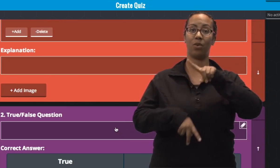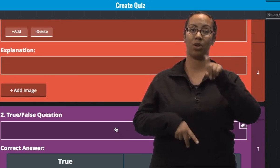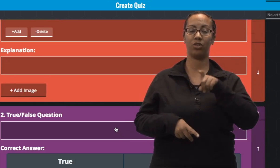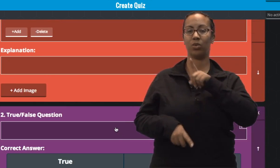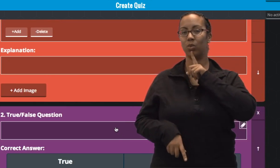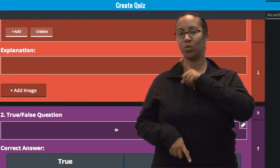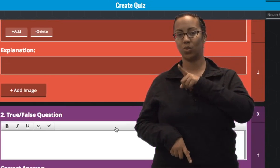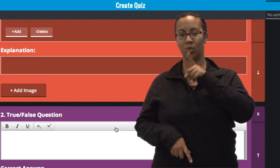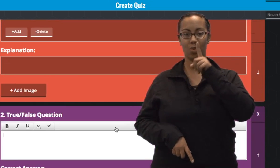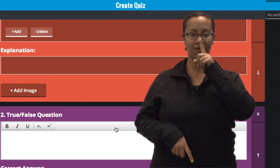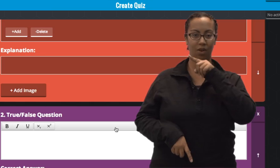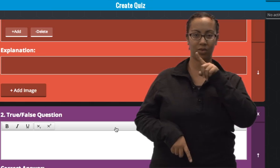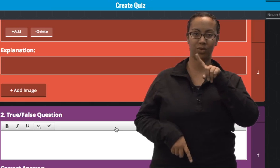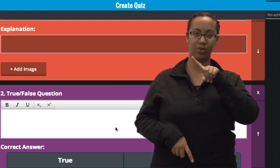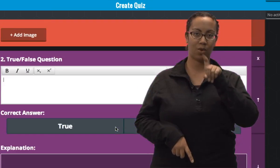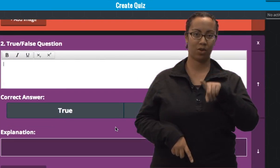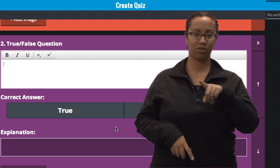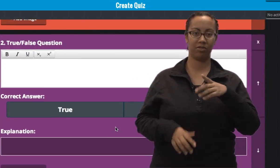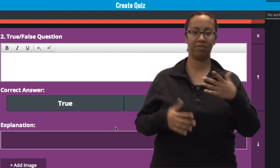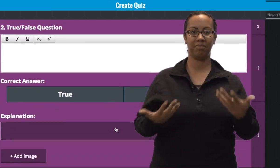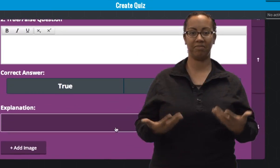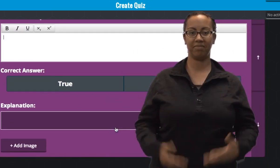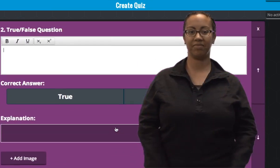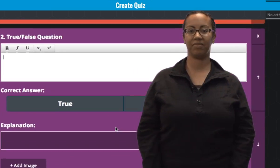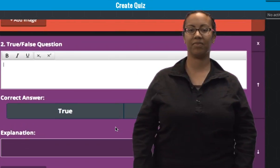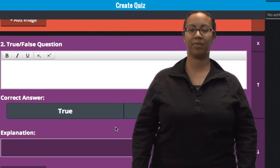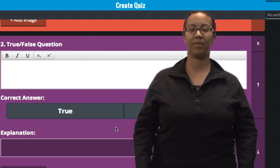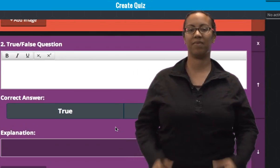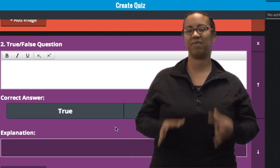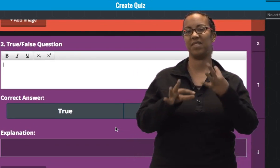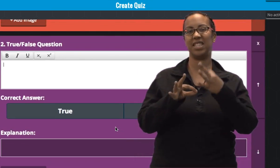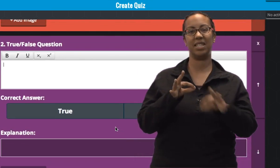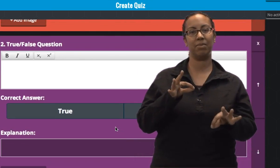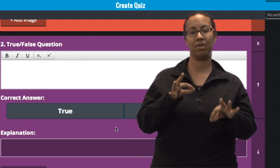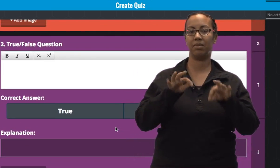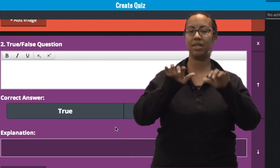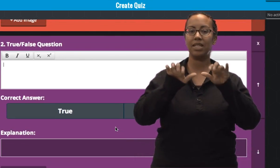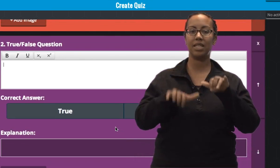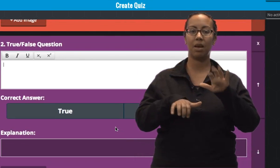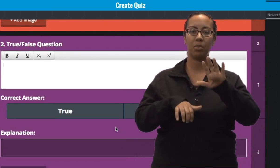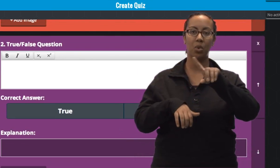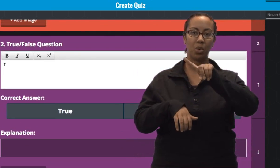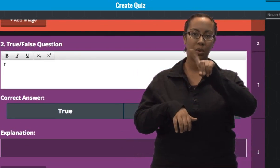Now, the second type of question is true or false. It's very simple.